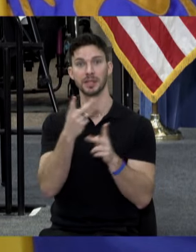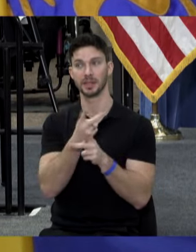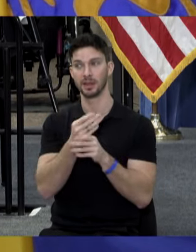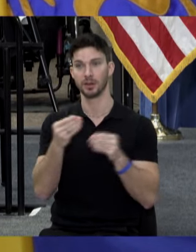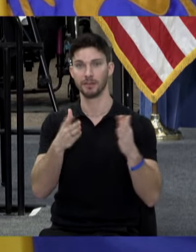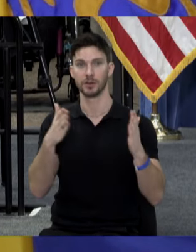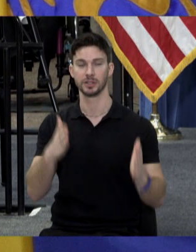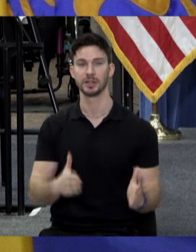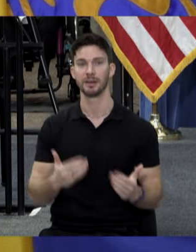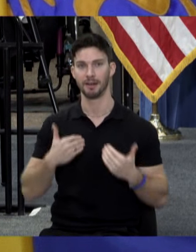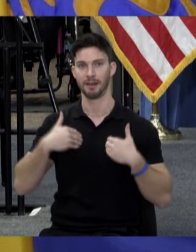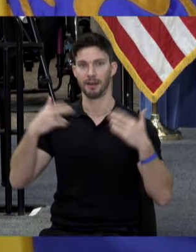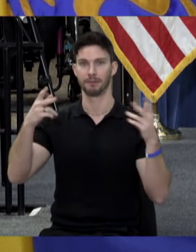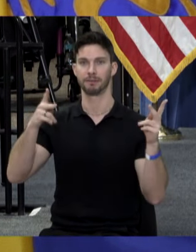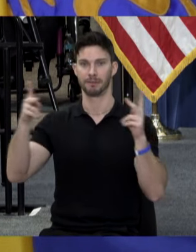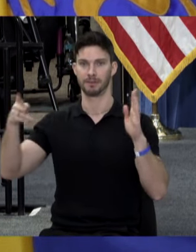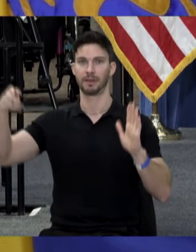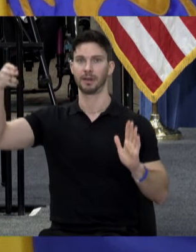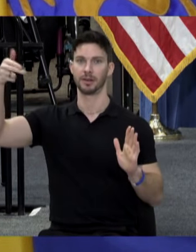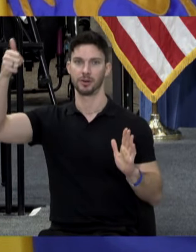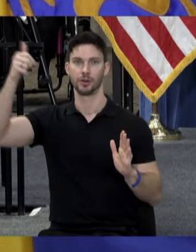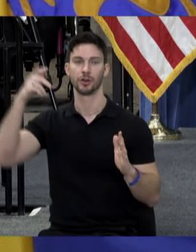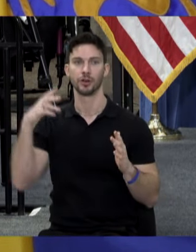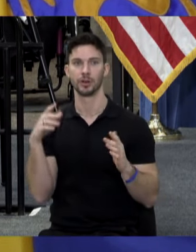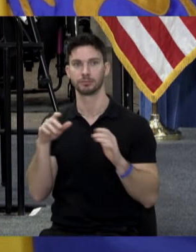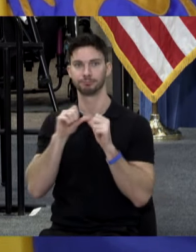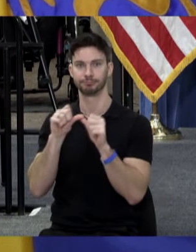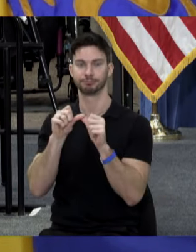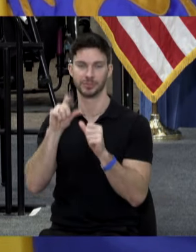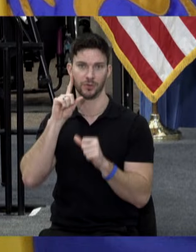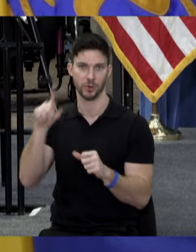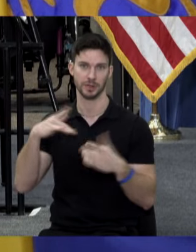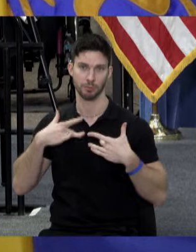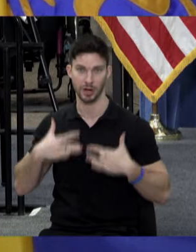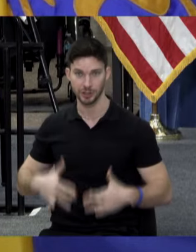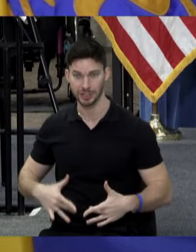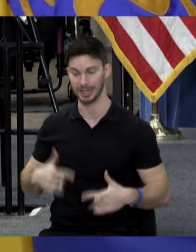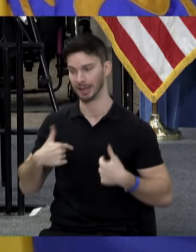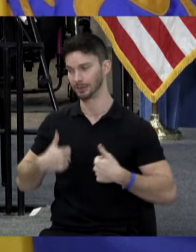rates of depression, and I was experiencing that living in New York City, trying to be an emotional